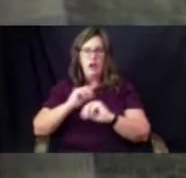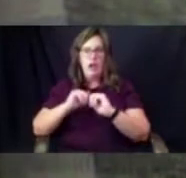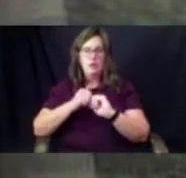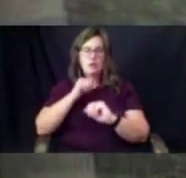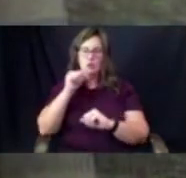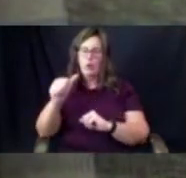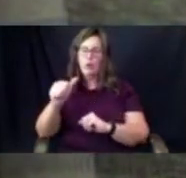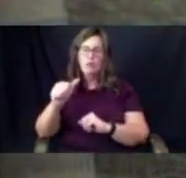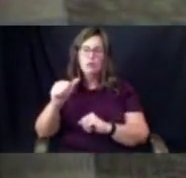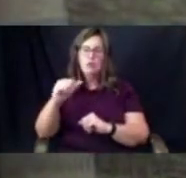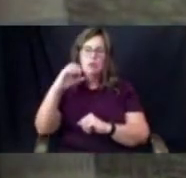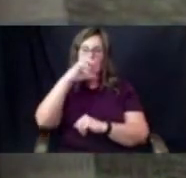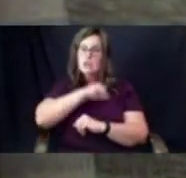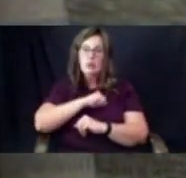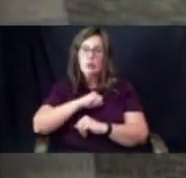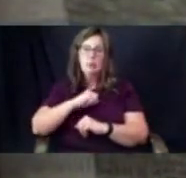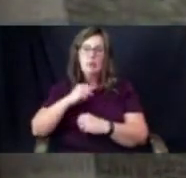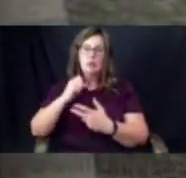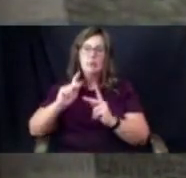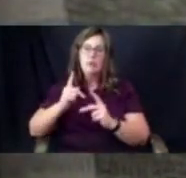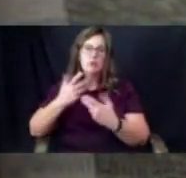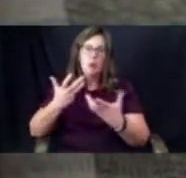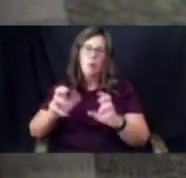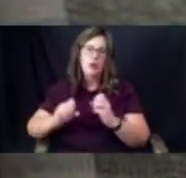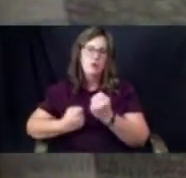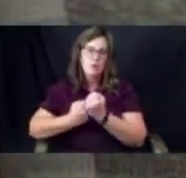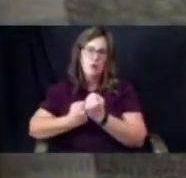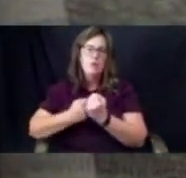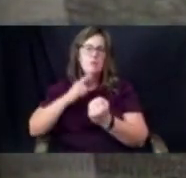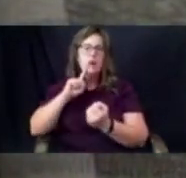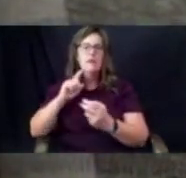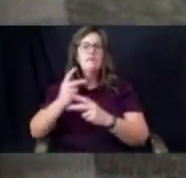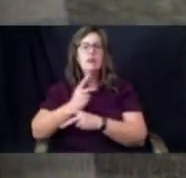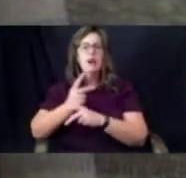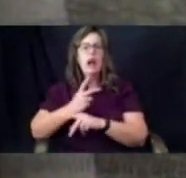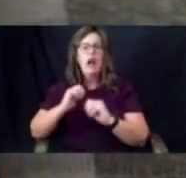that but find a place where you can handle whatever that looks like kind of like drew was